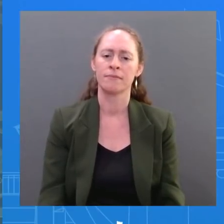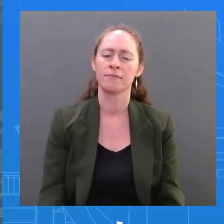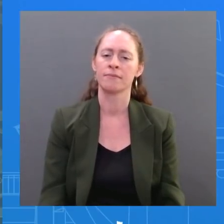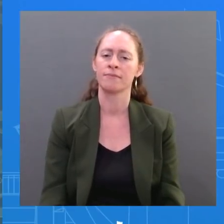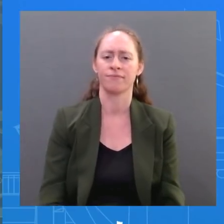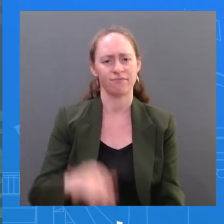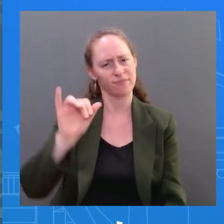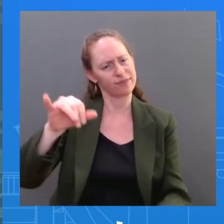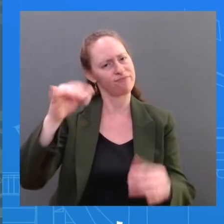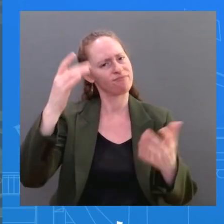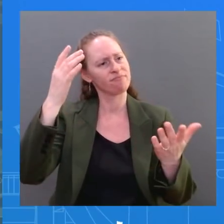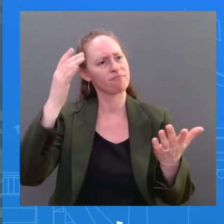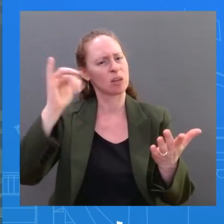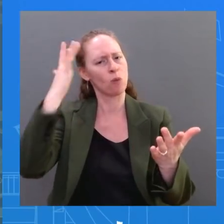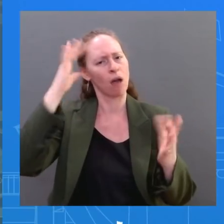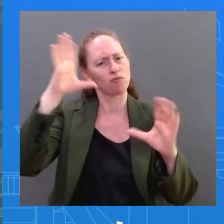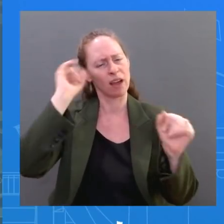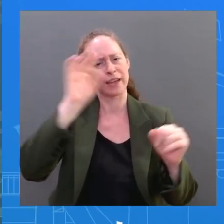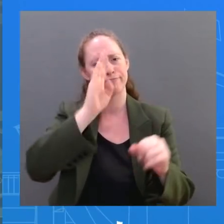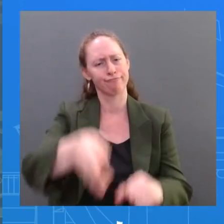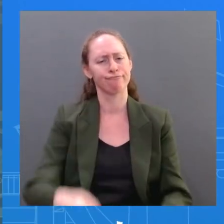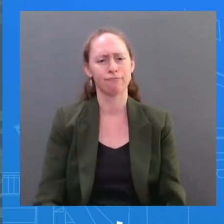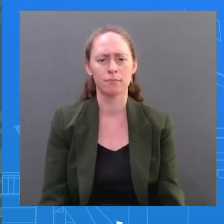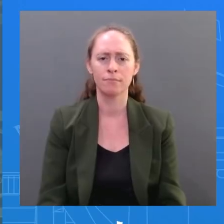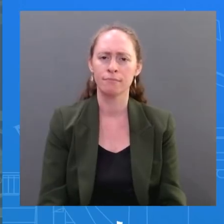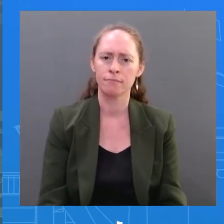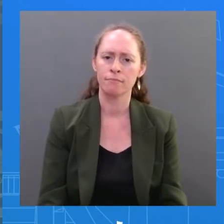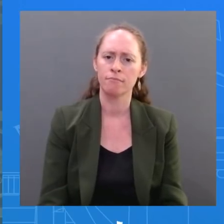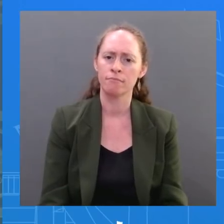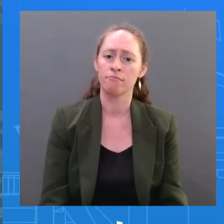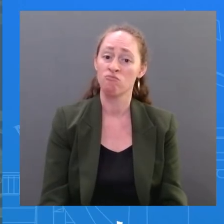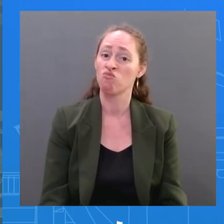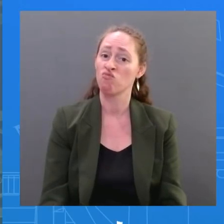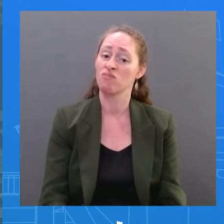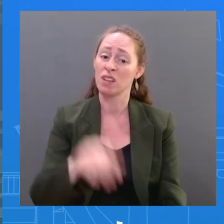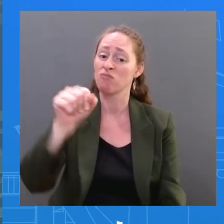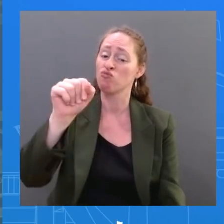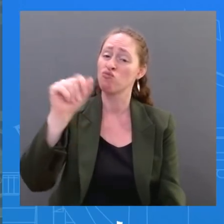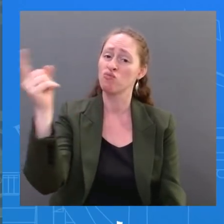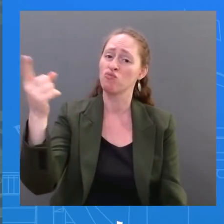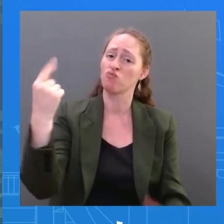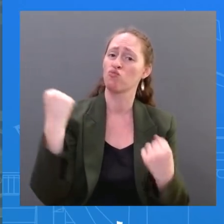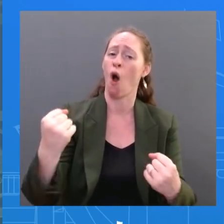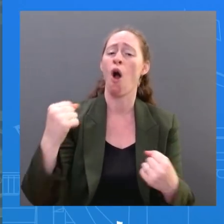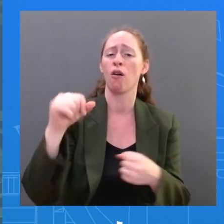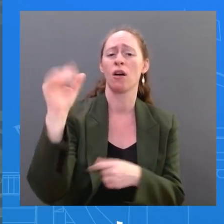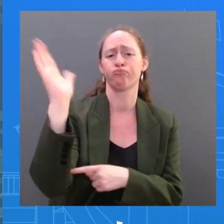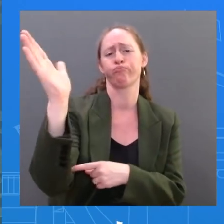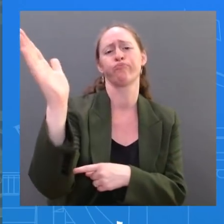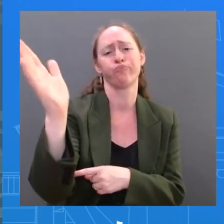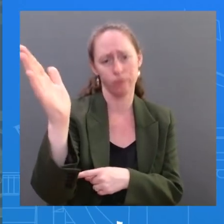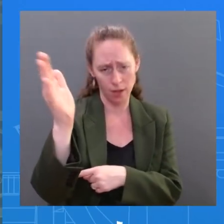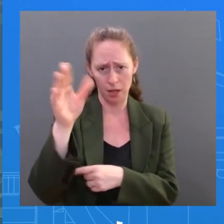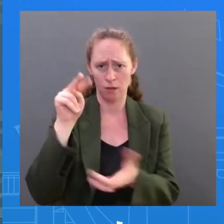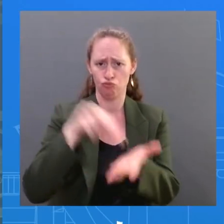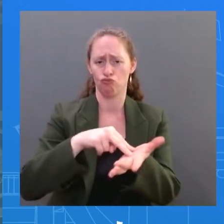as you heard him today. And -- but we have to also do our part. We have to do everything that we can to codify Roe into law.